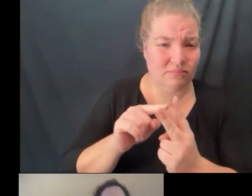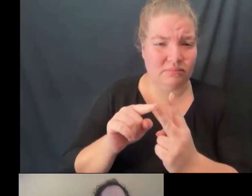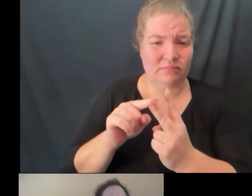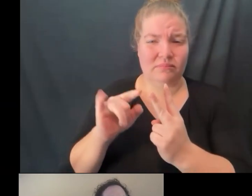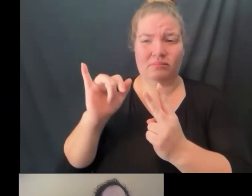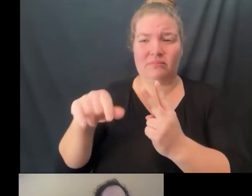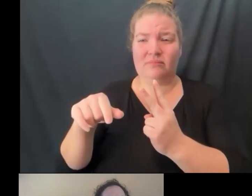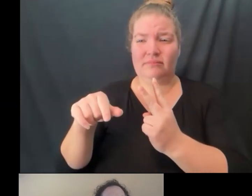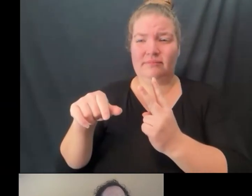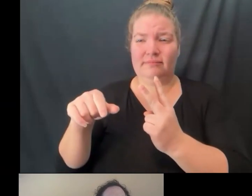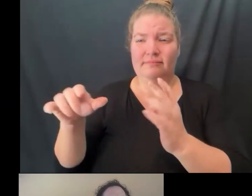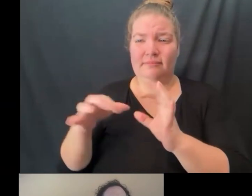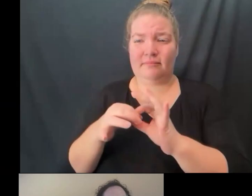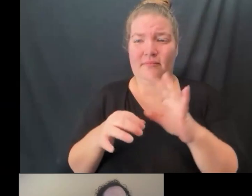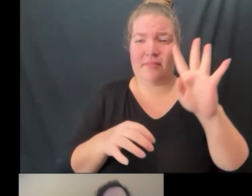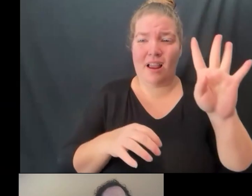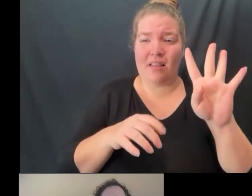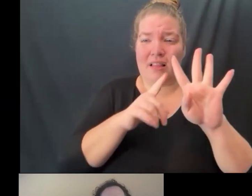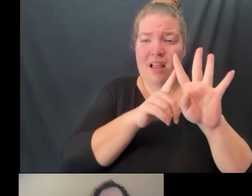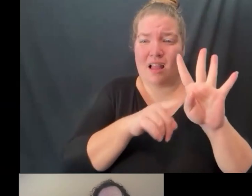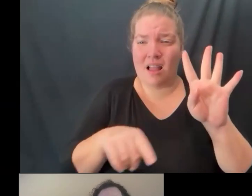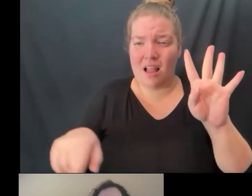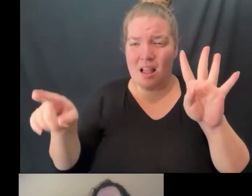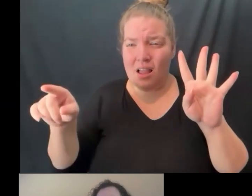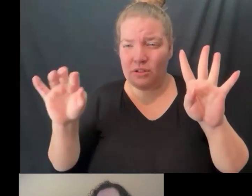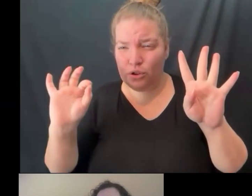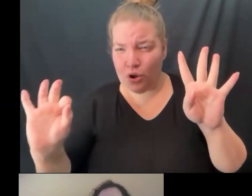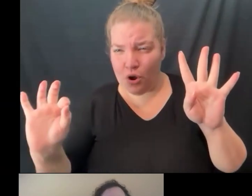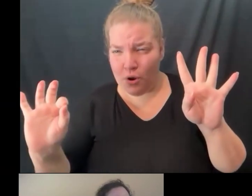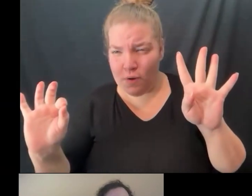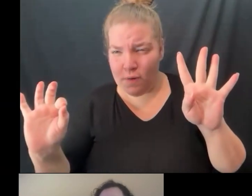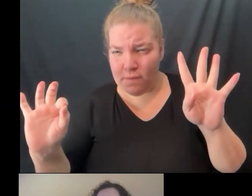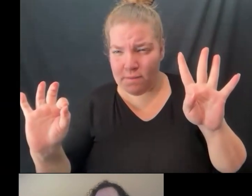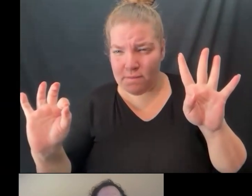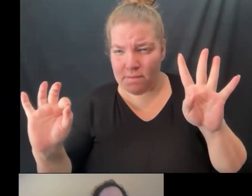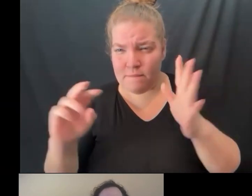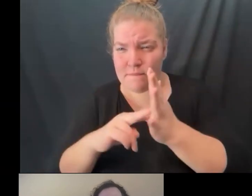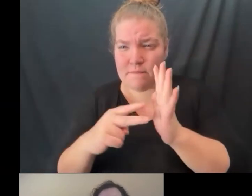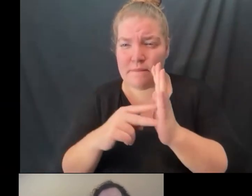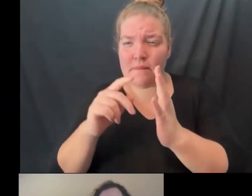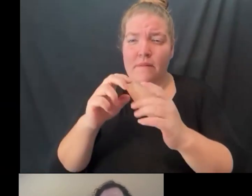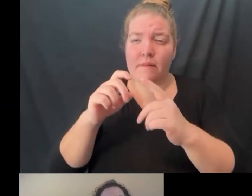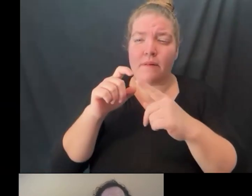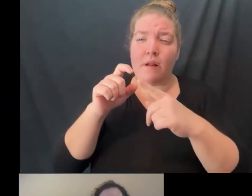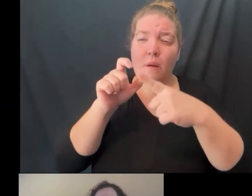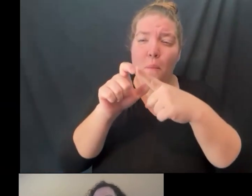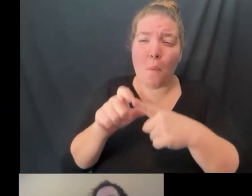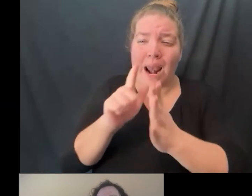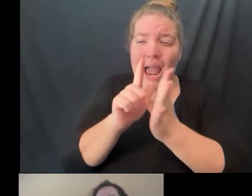we're looking at something called clauses 4 to 7 and 9. And I know this sounds so lawyerly, but fear not,